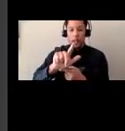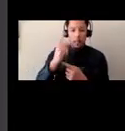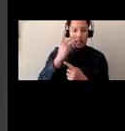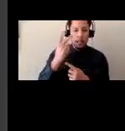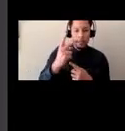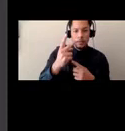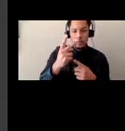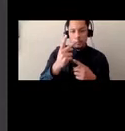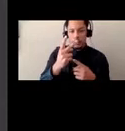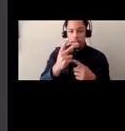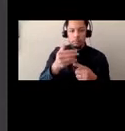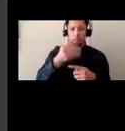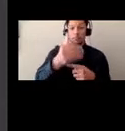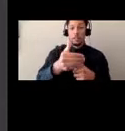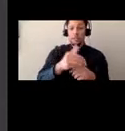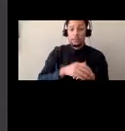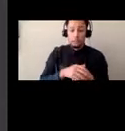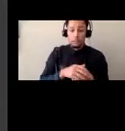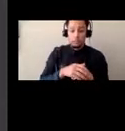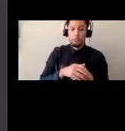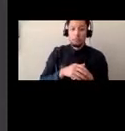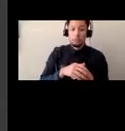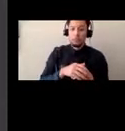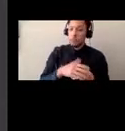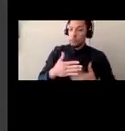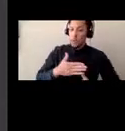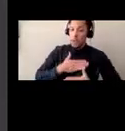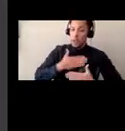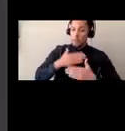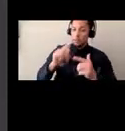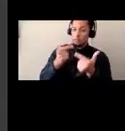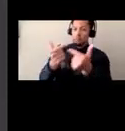And I am happy to give you ability to speak Jesse if you would like to do so.